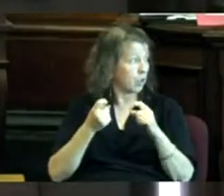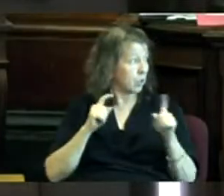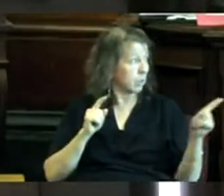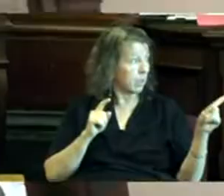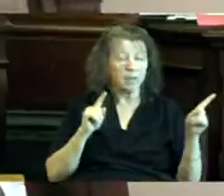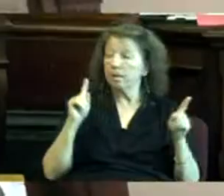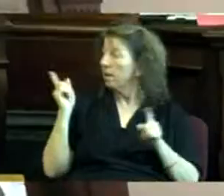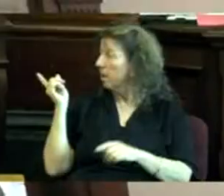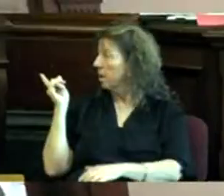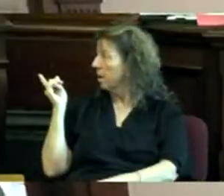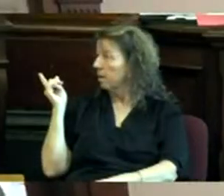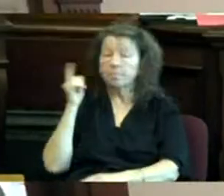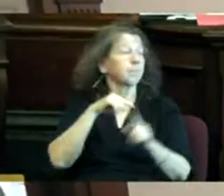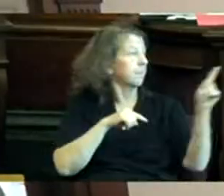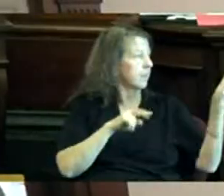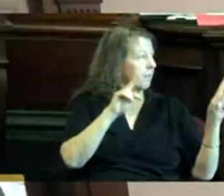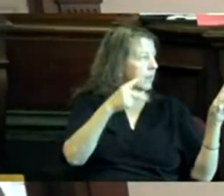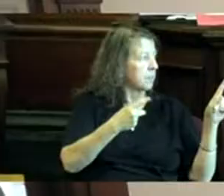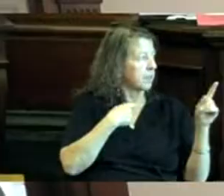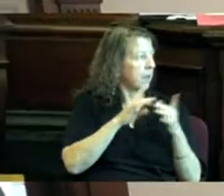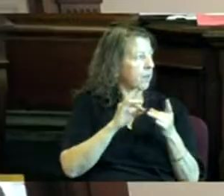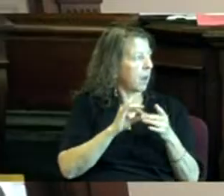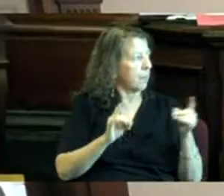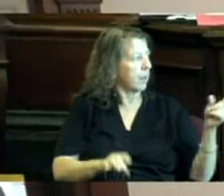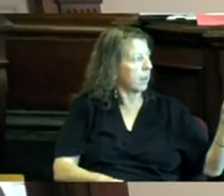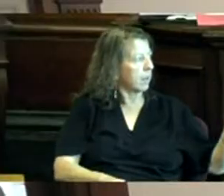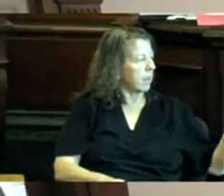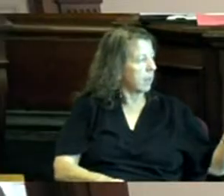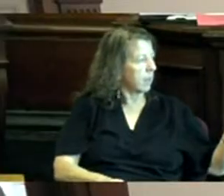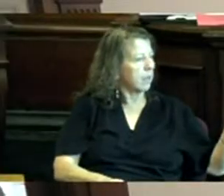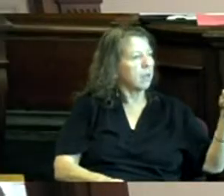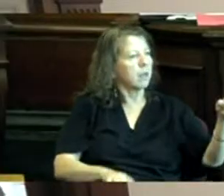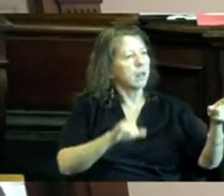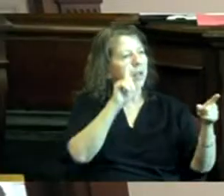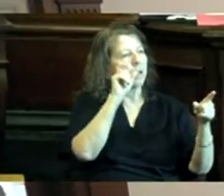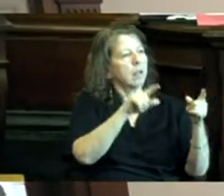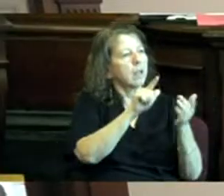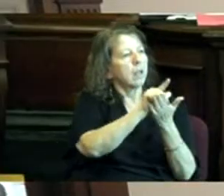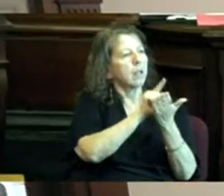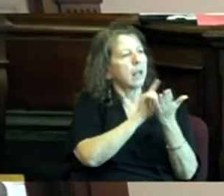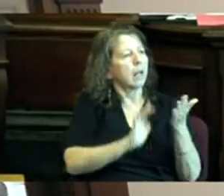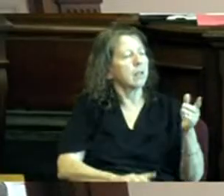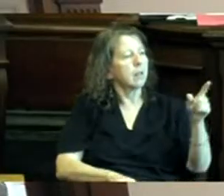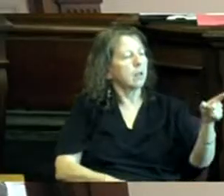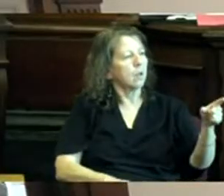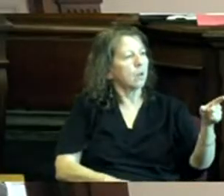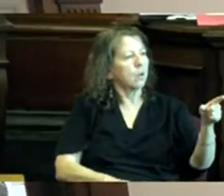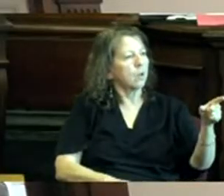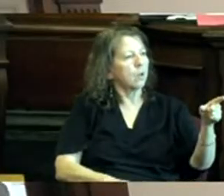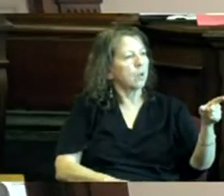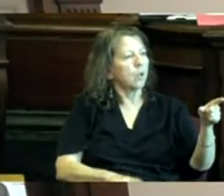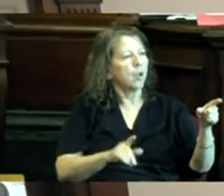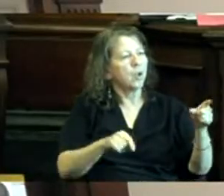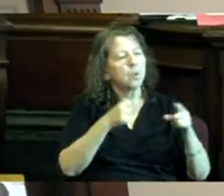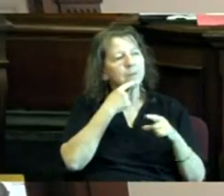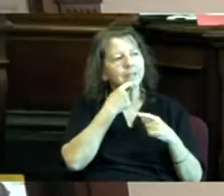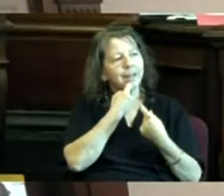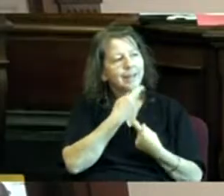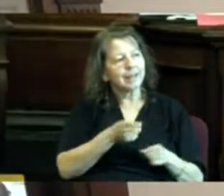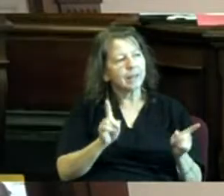City School District for the pillars of Hope initiative. Any questions, comments or concerns? No comment. Council vice president. I just want to check